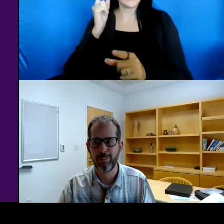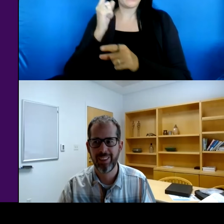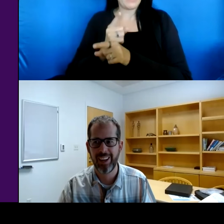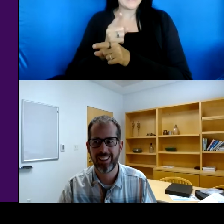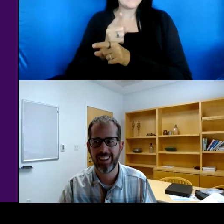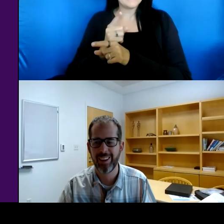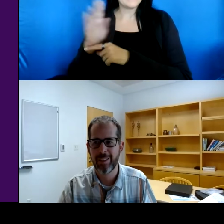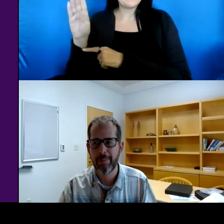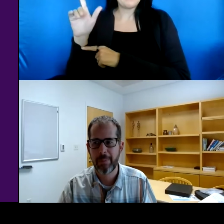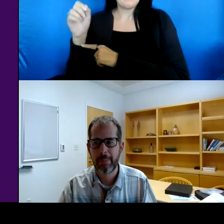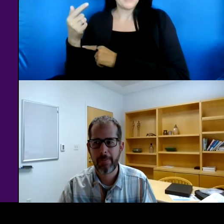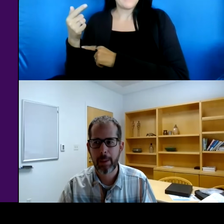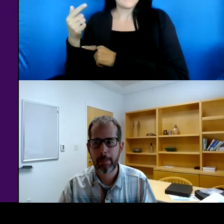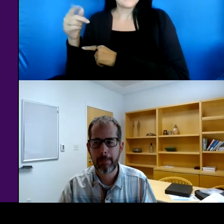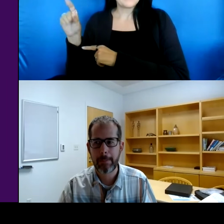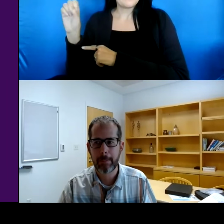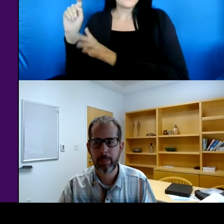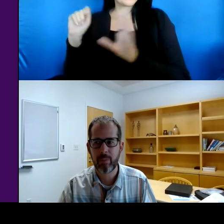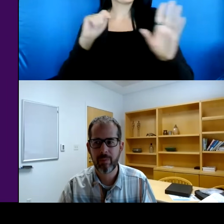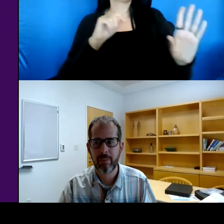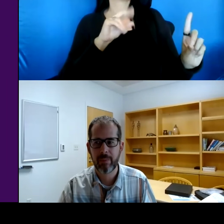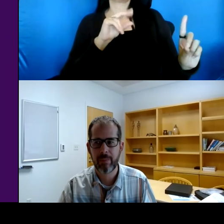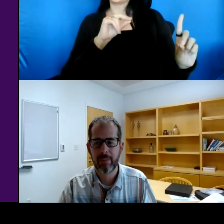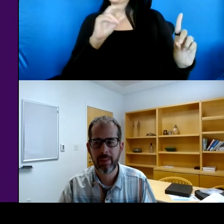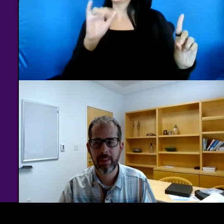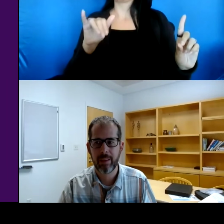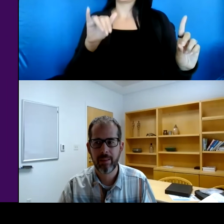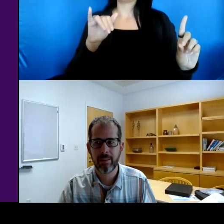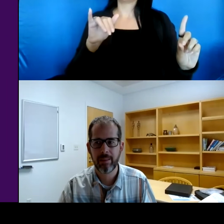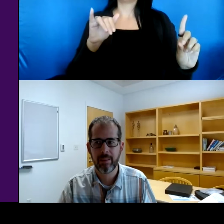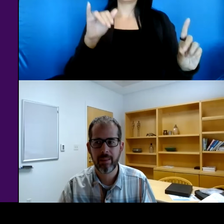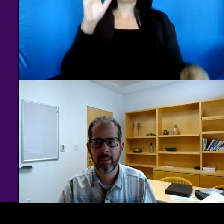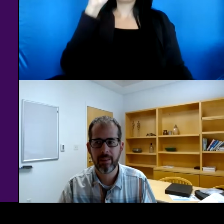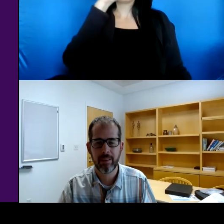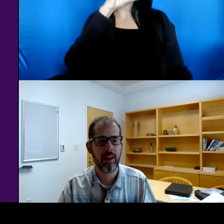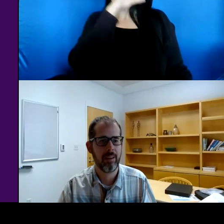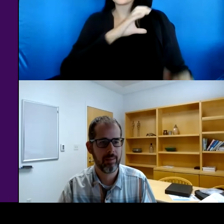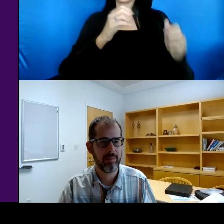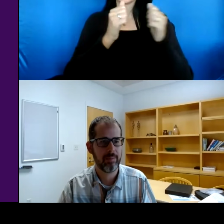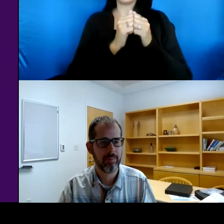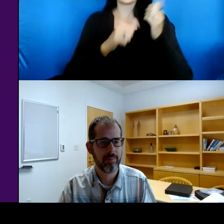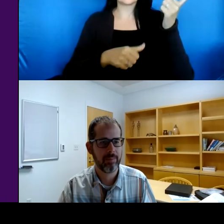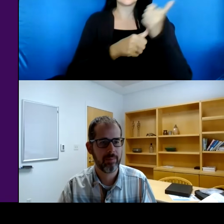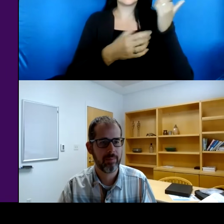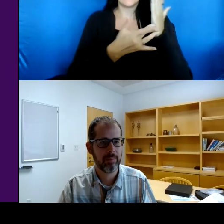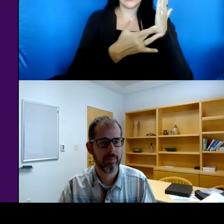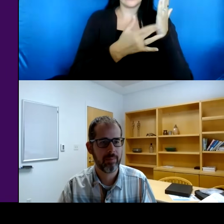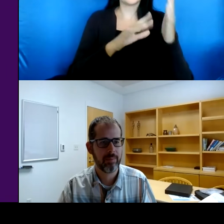Henny: No, the Browsing with Assistive Technology series is the first series, which where we were talking about how people